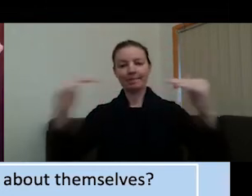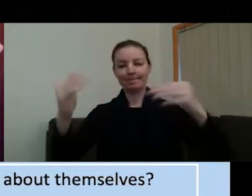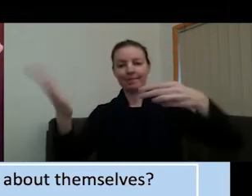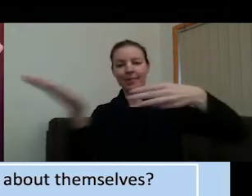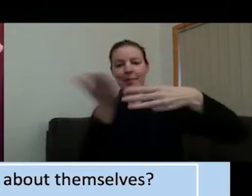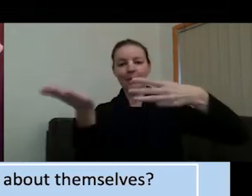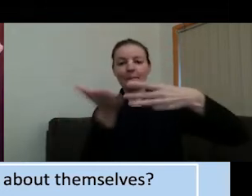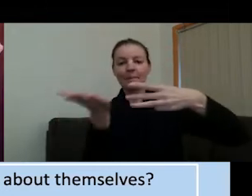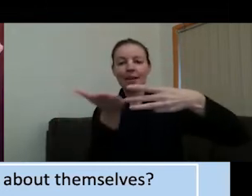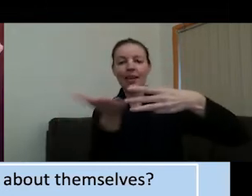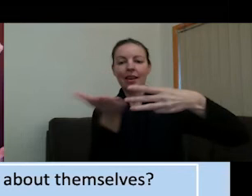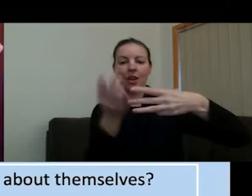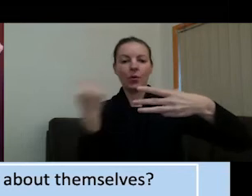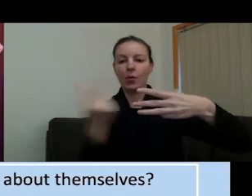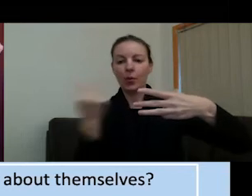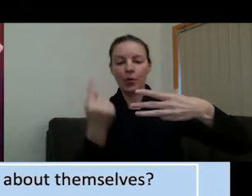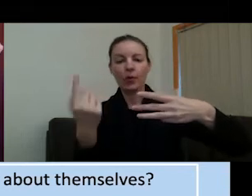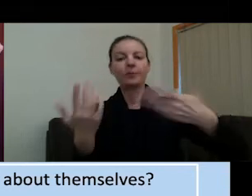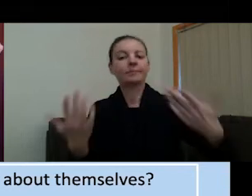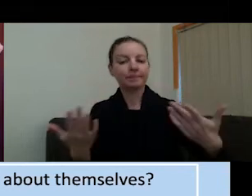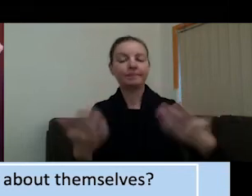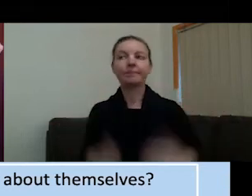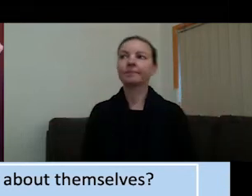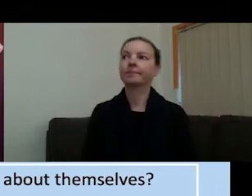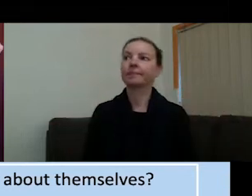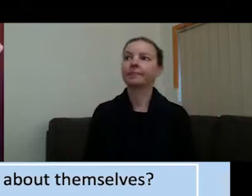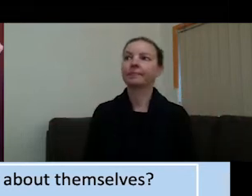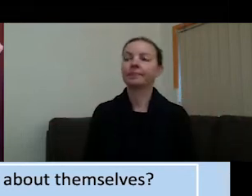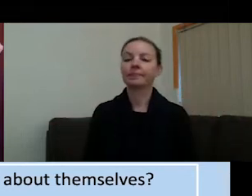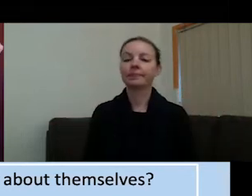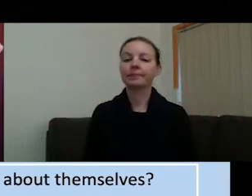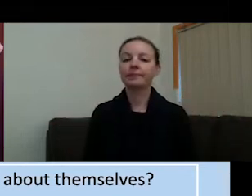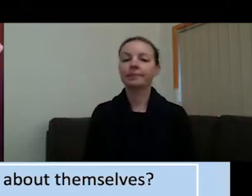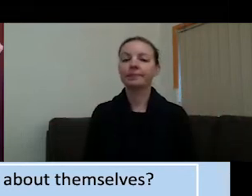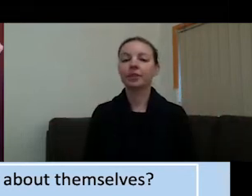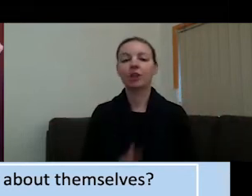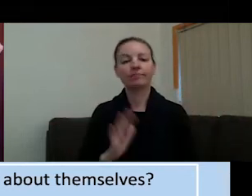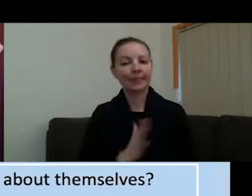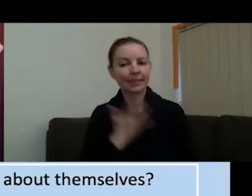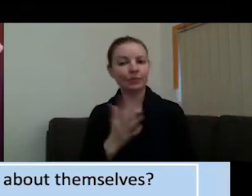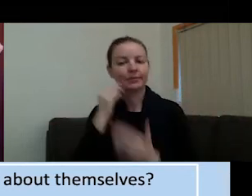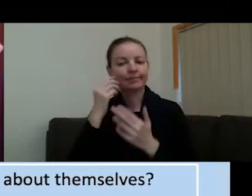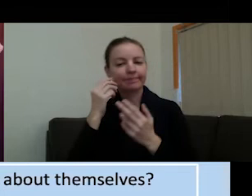It can be useful to kind of explore what those views are, I guess, and